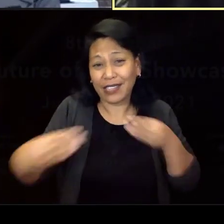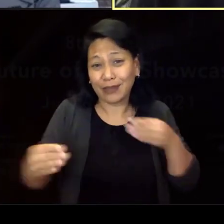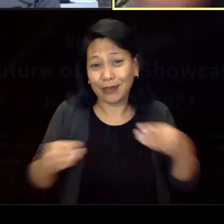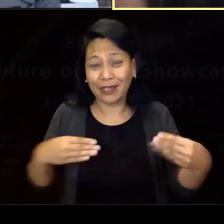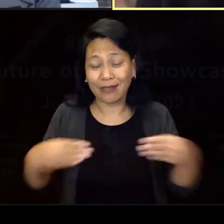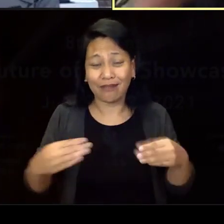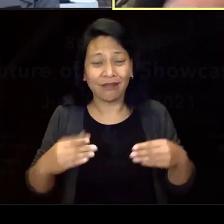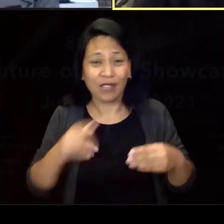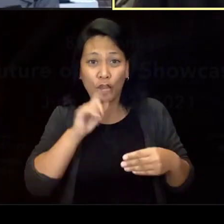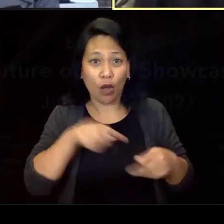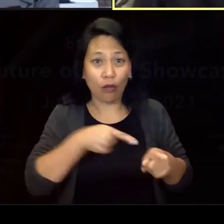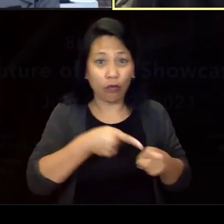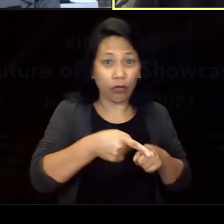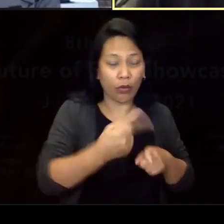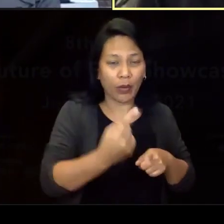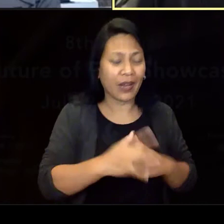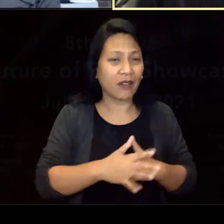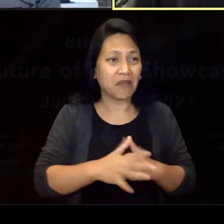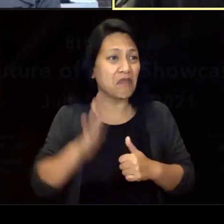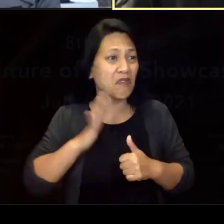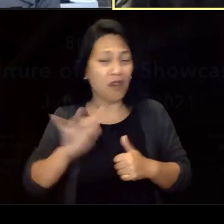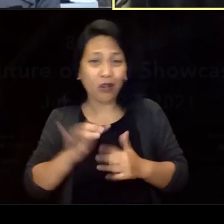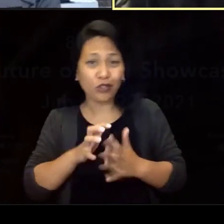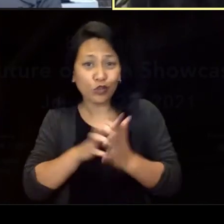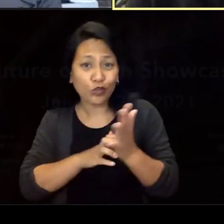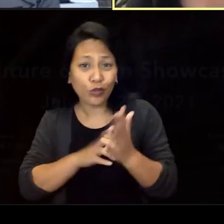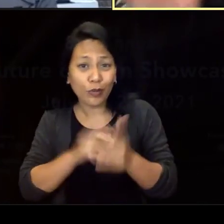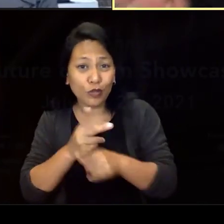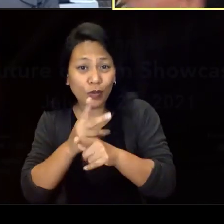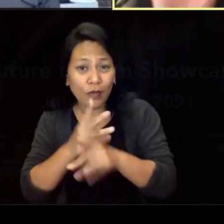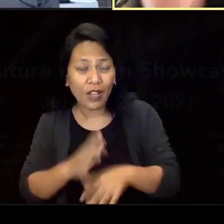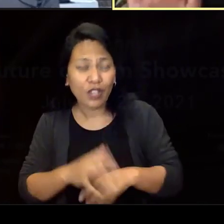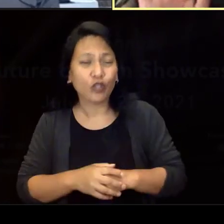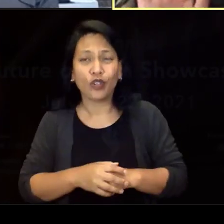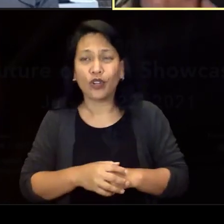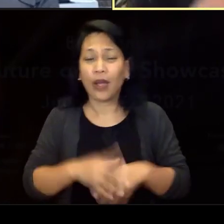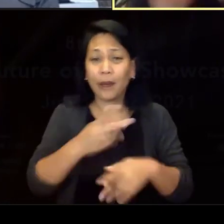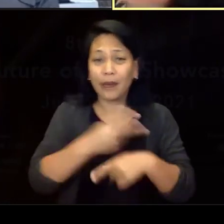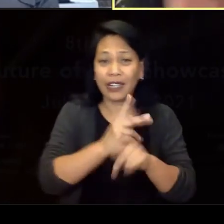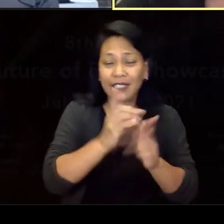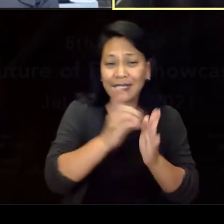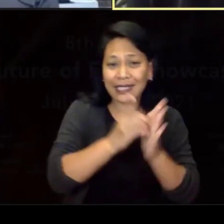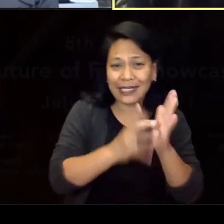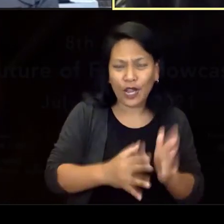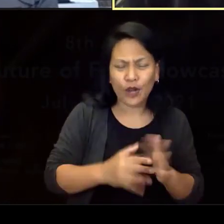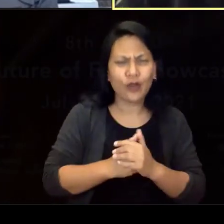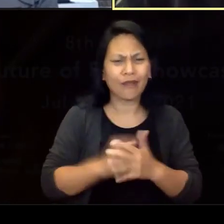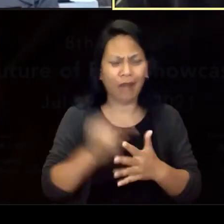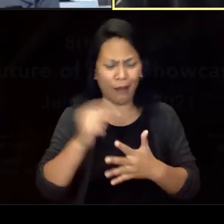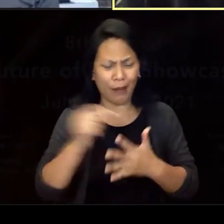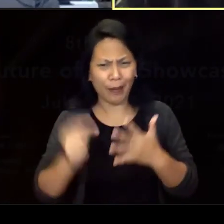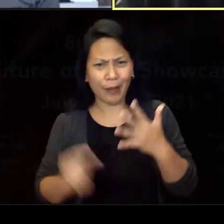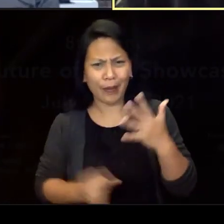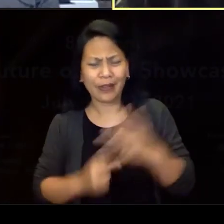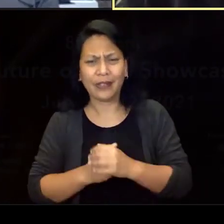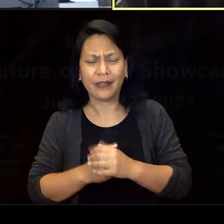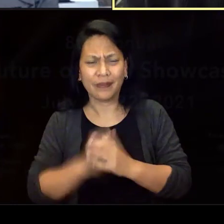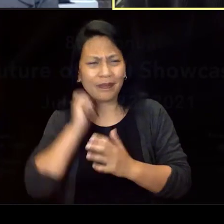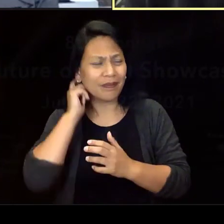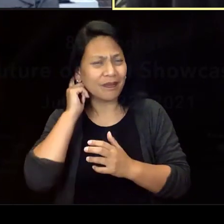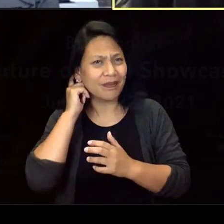Like I've been through a script supervisor in there sometimes and production designer, you know, like set is really my time to play.